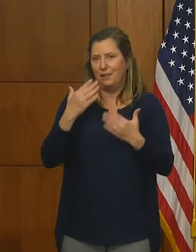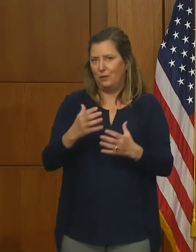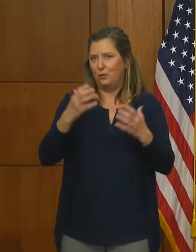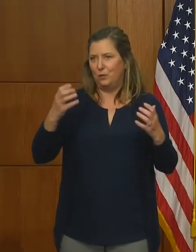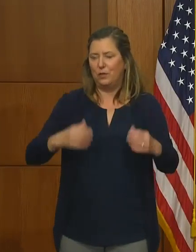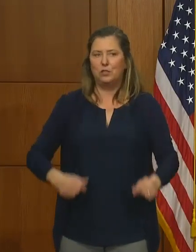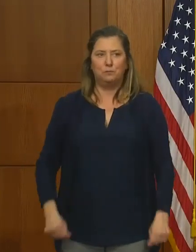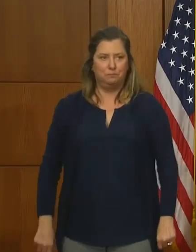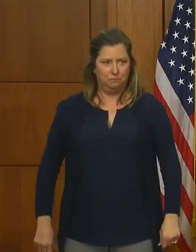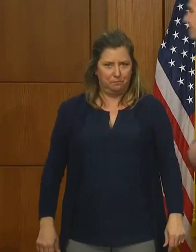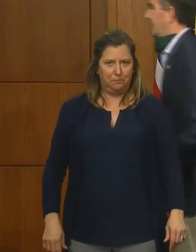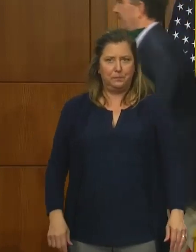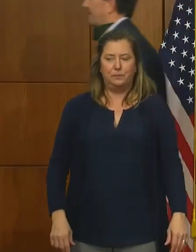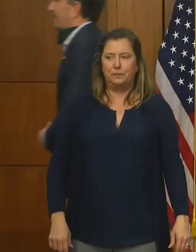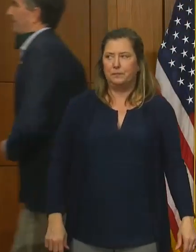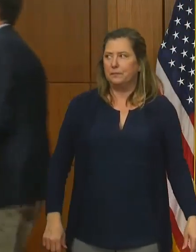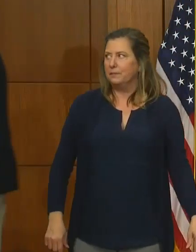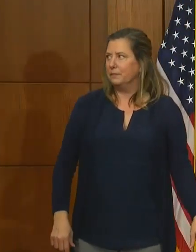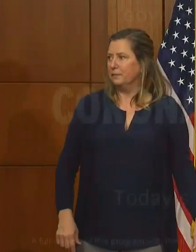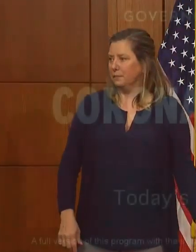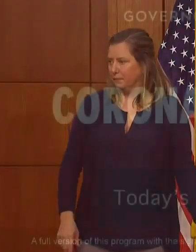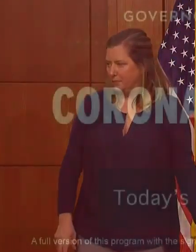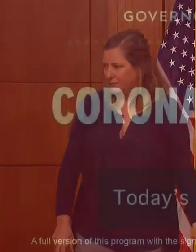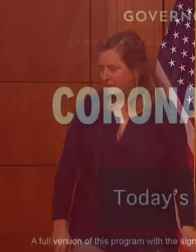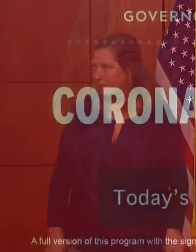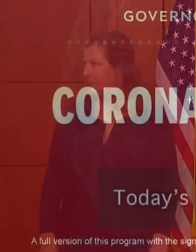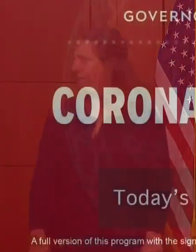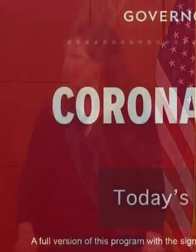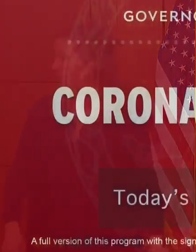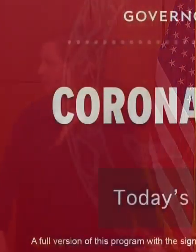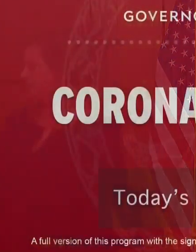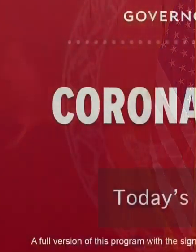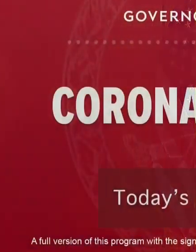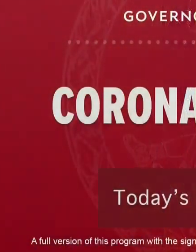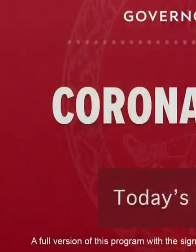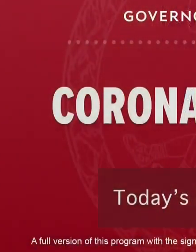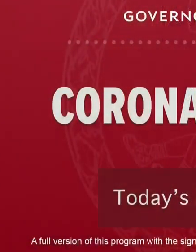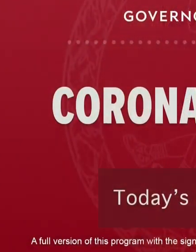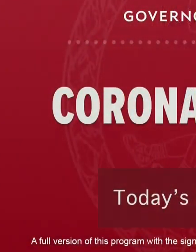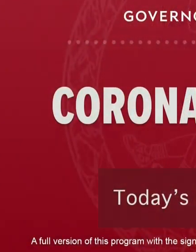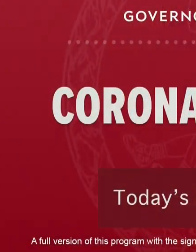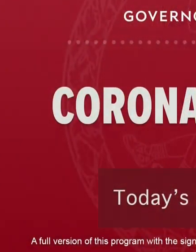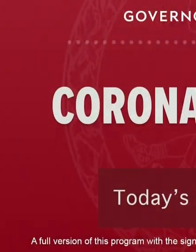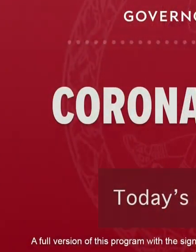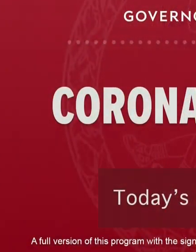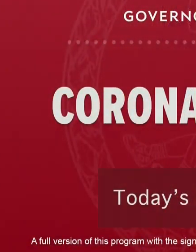WE LOOK FORWARD TO BEING WITH YOU ON. ON MONDAY THANK YOU ALL SO MUC